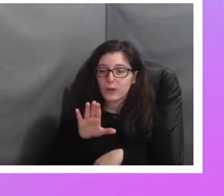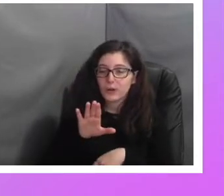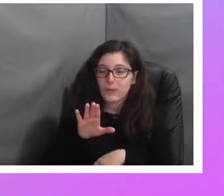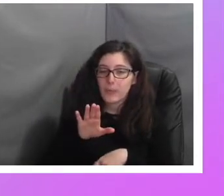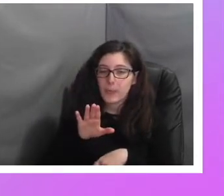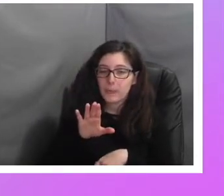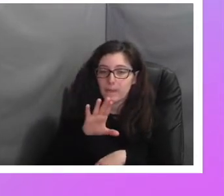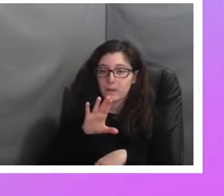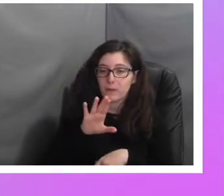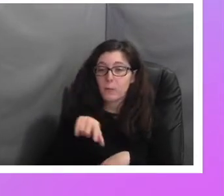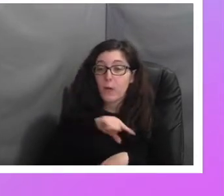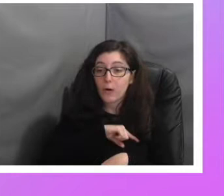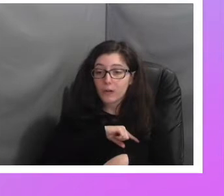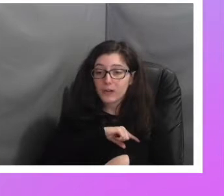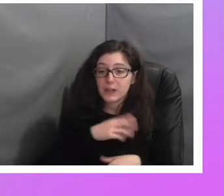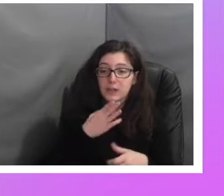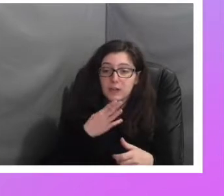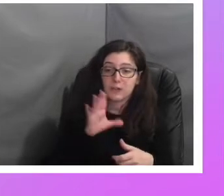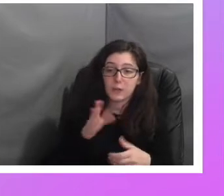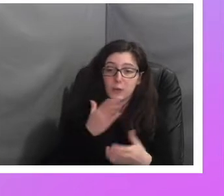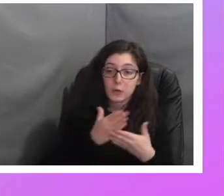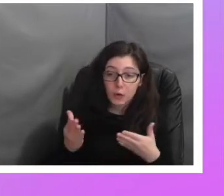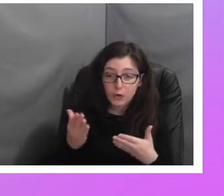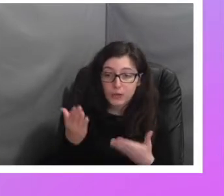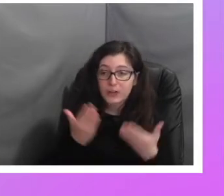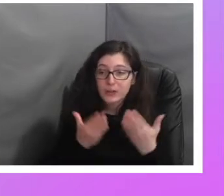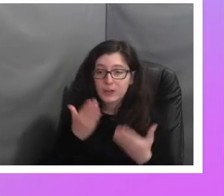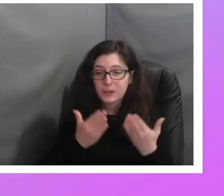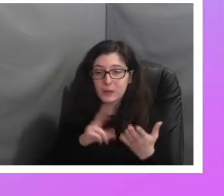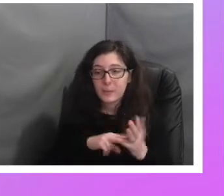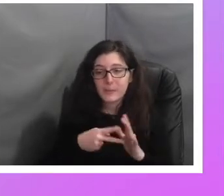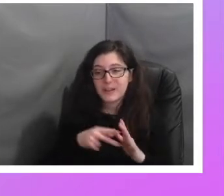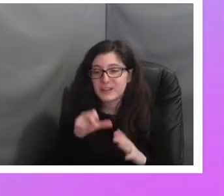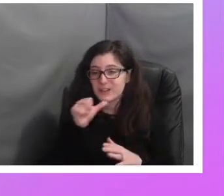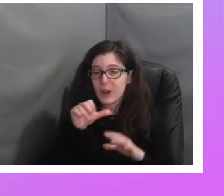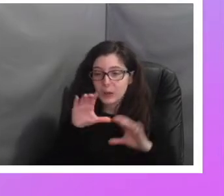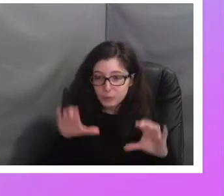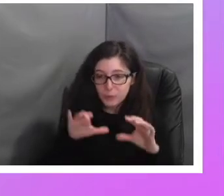that it would make them not do the things that they're supposed to do.